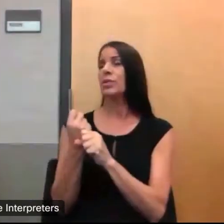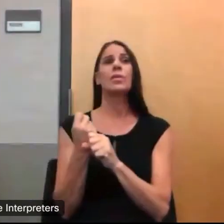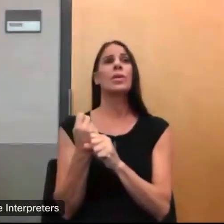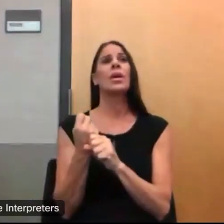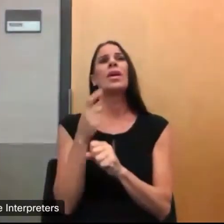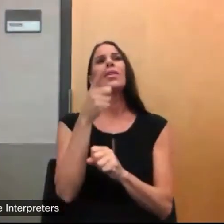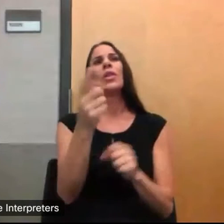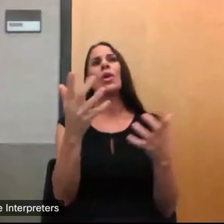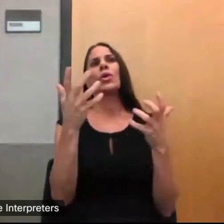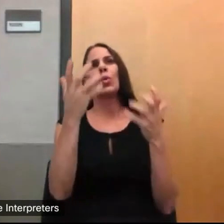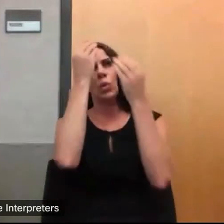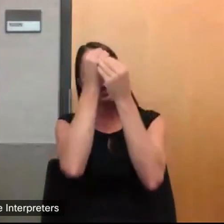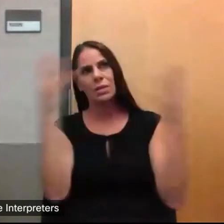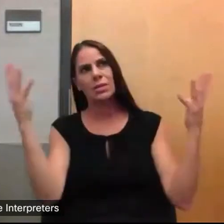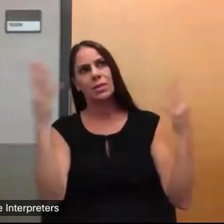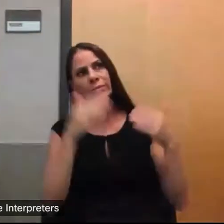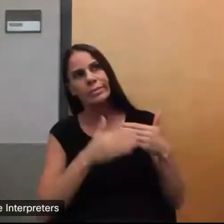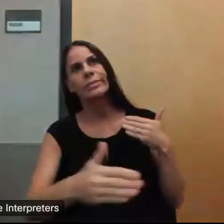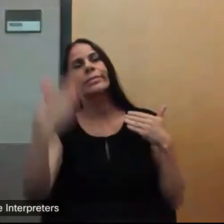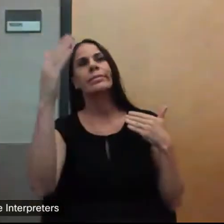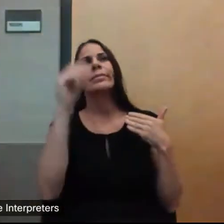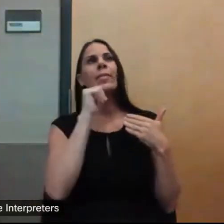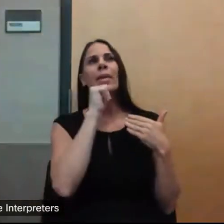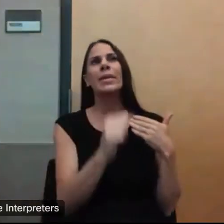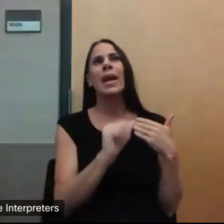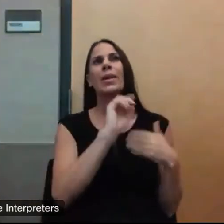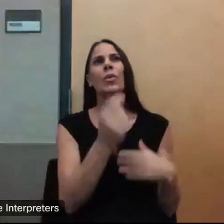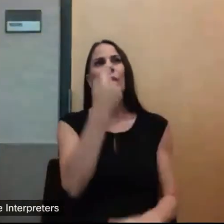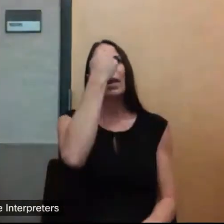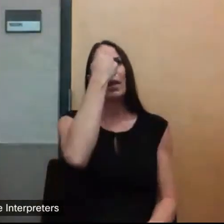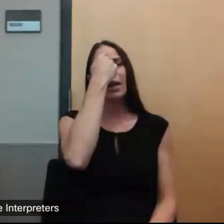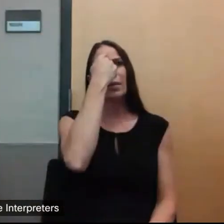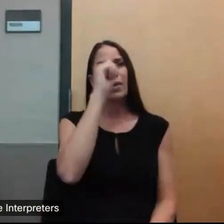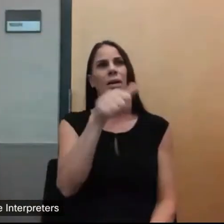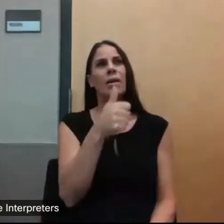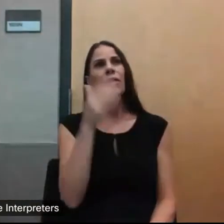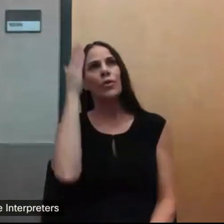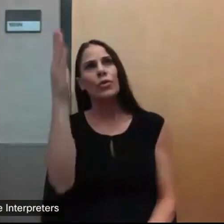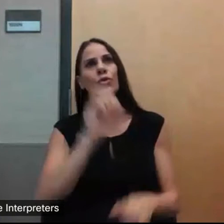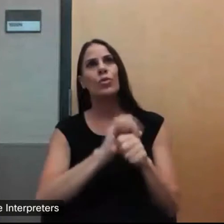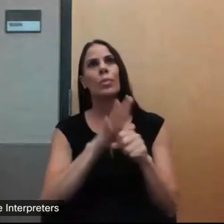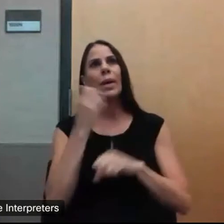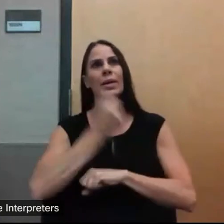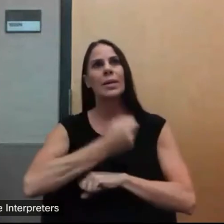not just thinking about some future pandemic, or the rest of the code but like, to other work that you're doing that kind of like a lesson learned that translates and